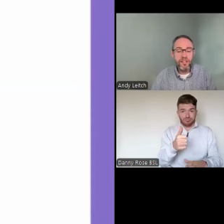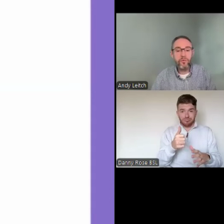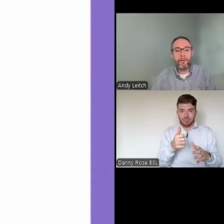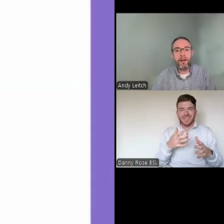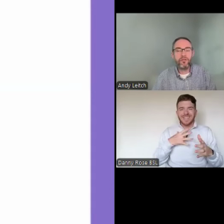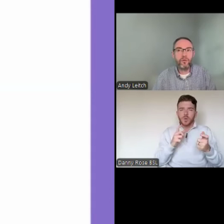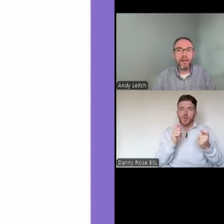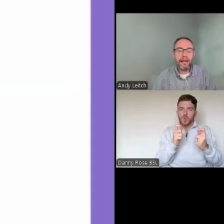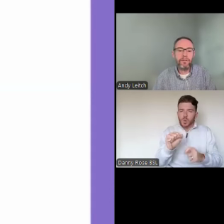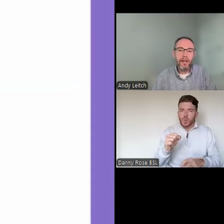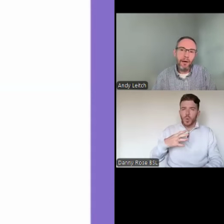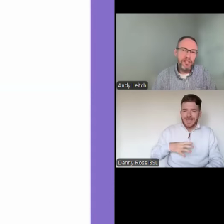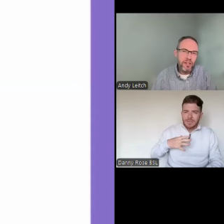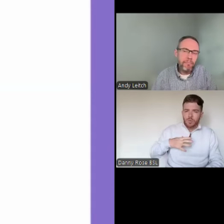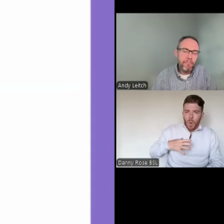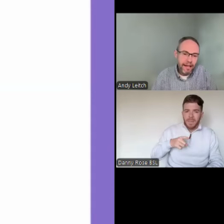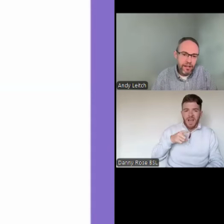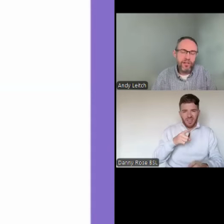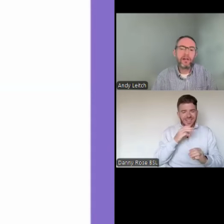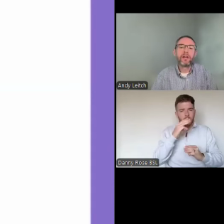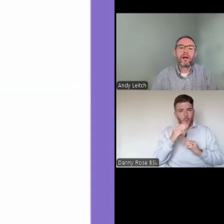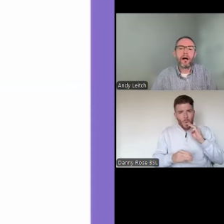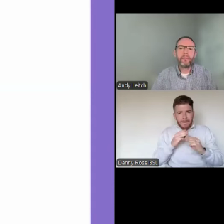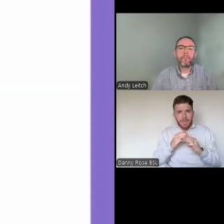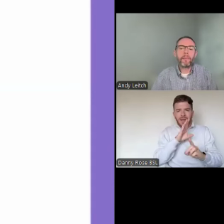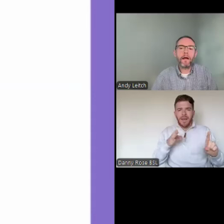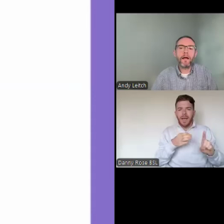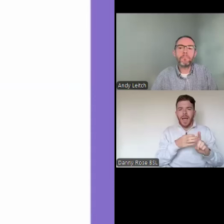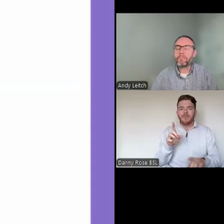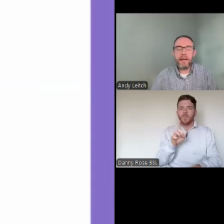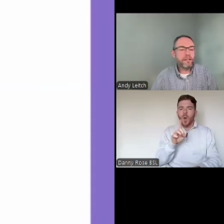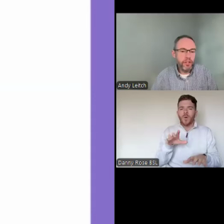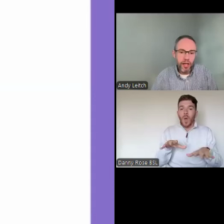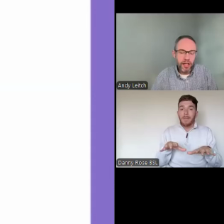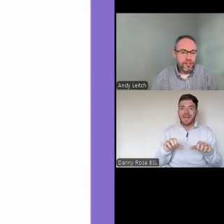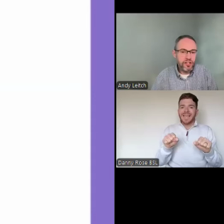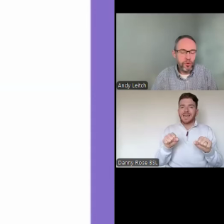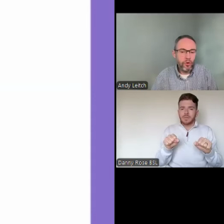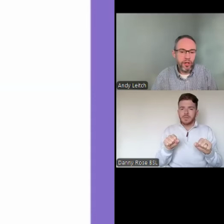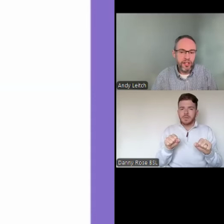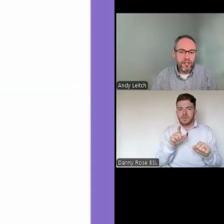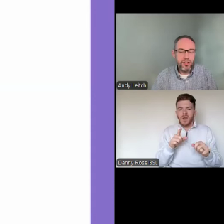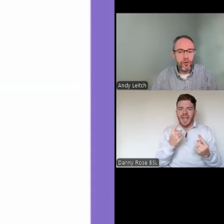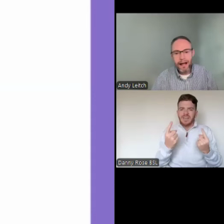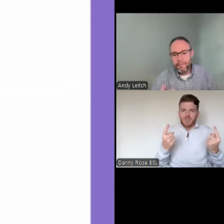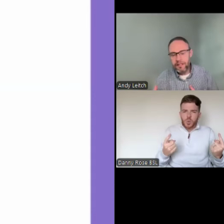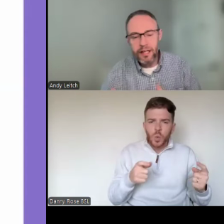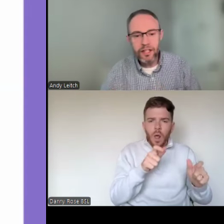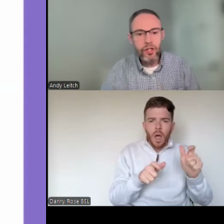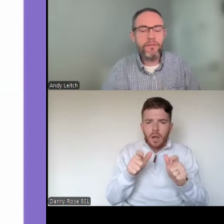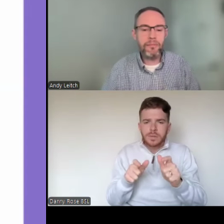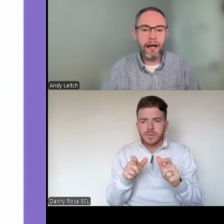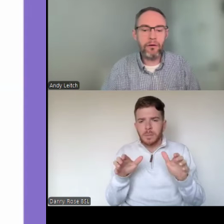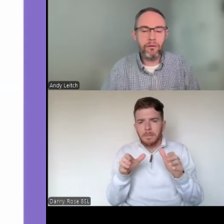This webinar is really aimed, I would say, at beginners, individual artists and small organizations who are perhaps slightly nervous about